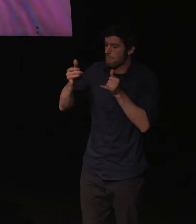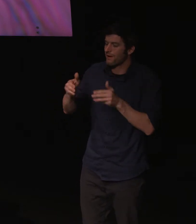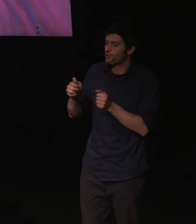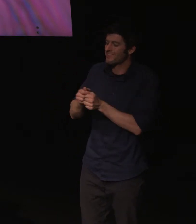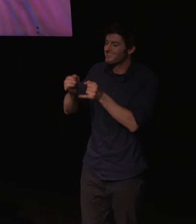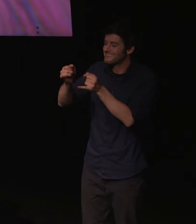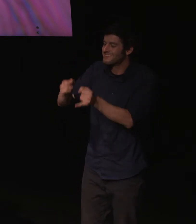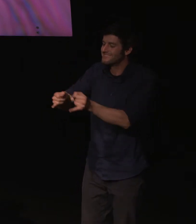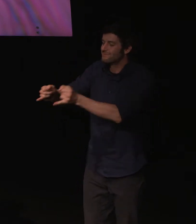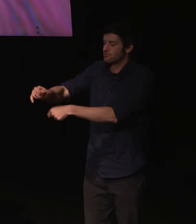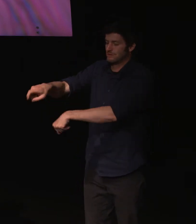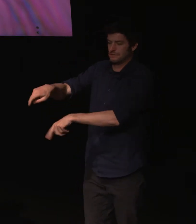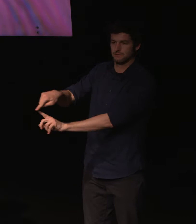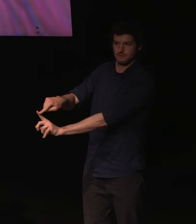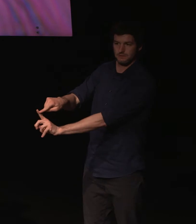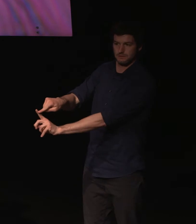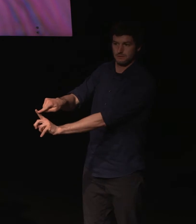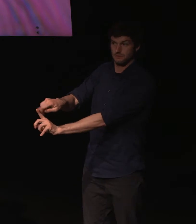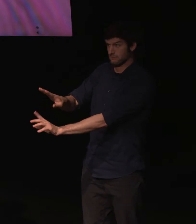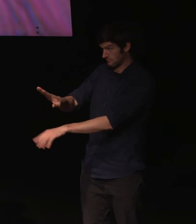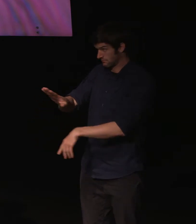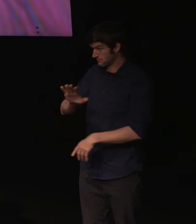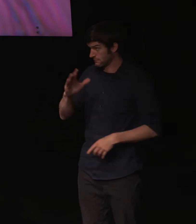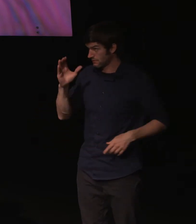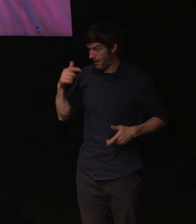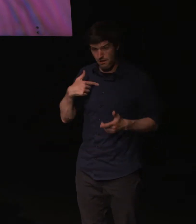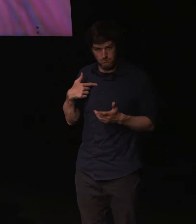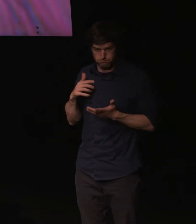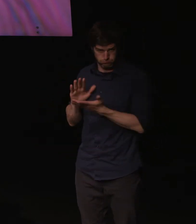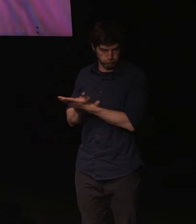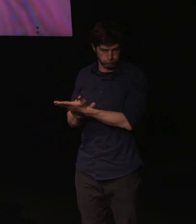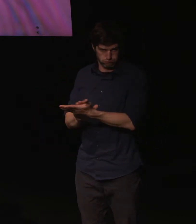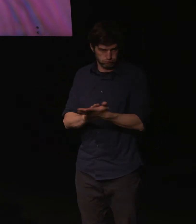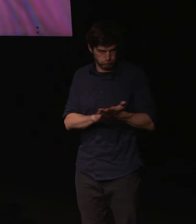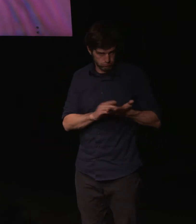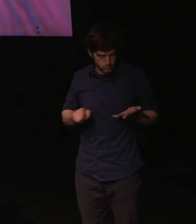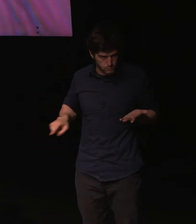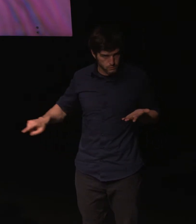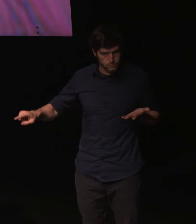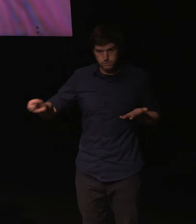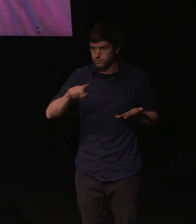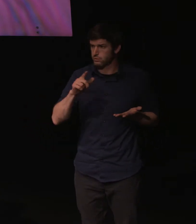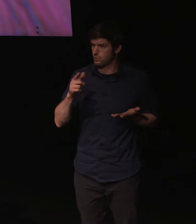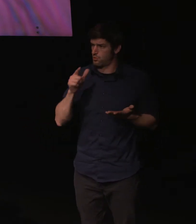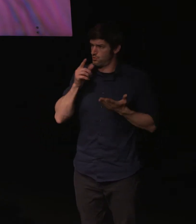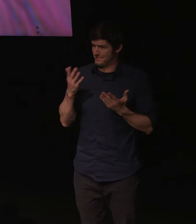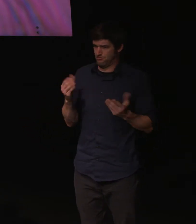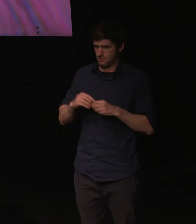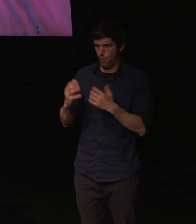And I applaud you. Everyone who's come out here today to learn more about accessibility,